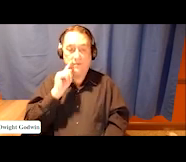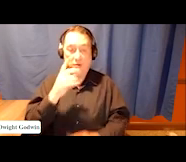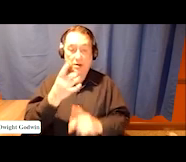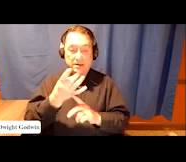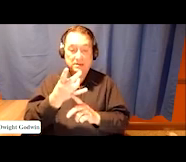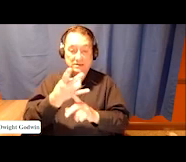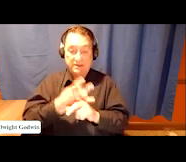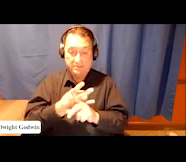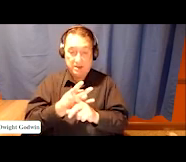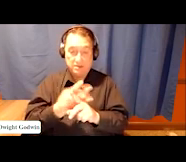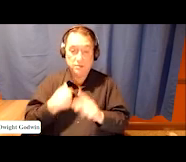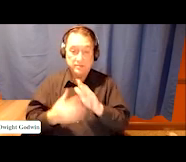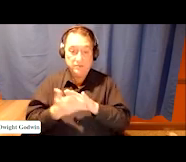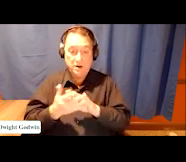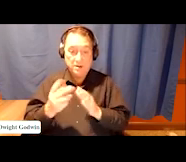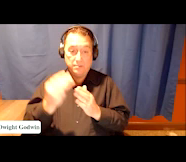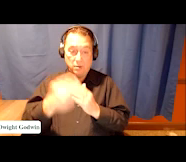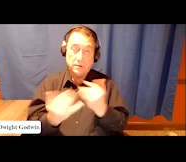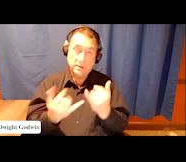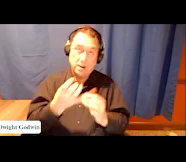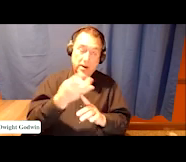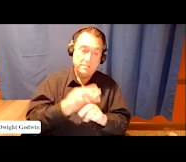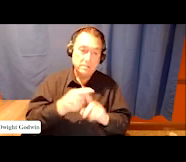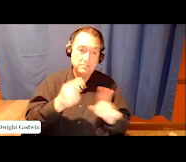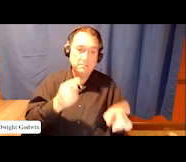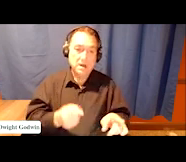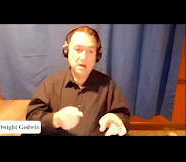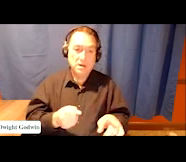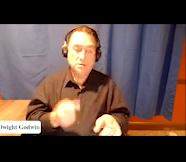the program, it's now been eight months, but the details for November are being tallied.